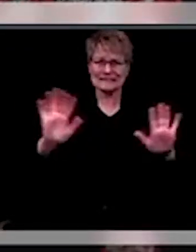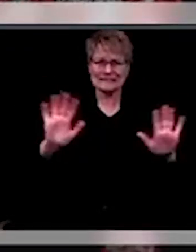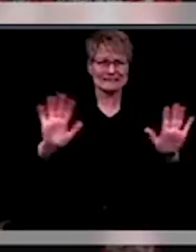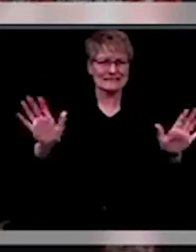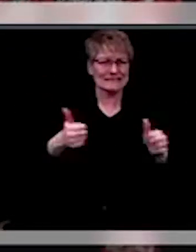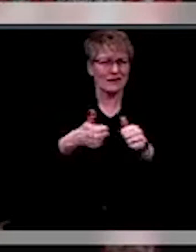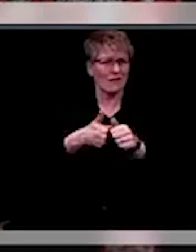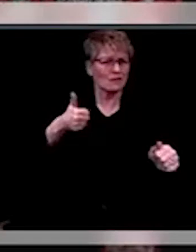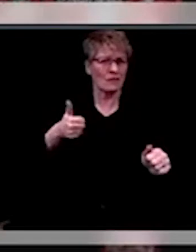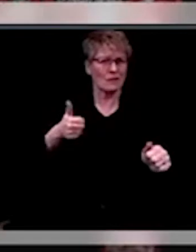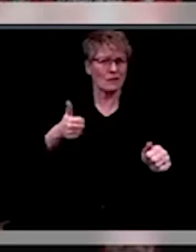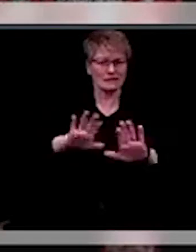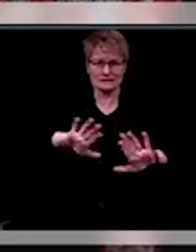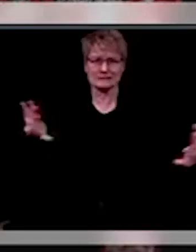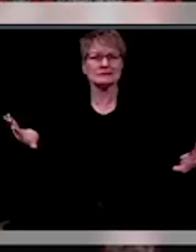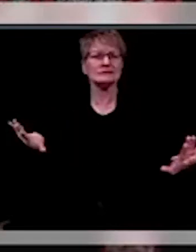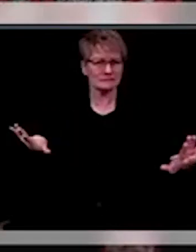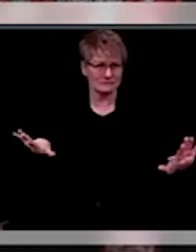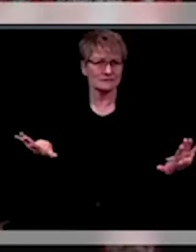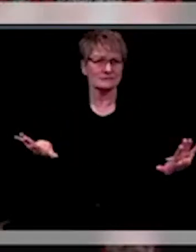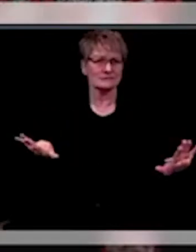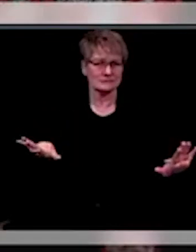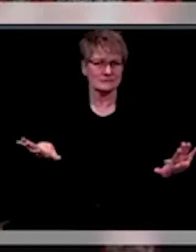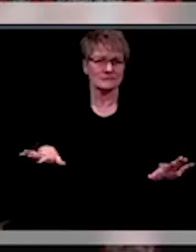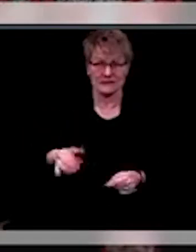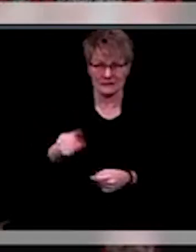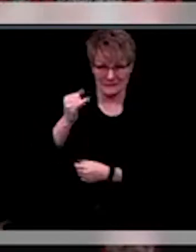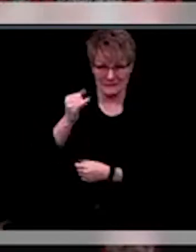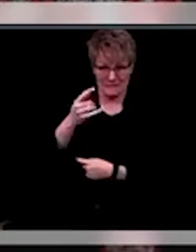especially if it brings people from multiple households or multiple areas.